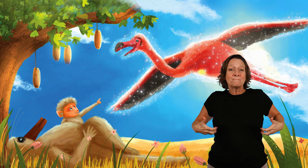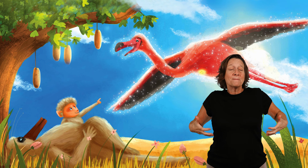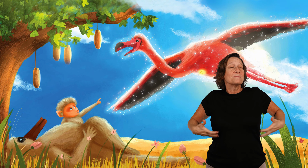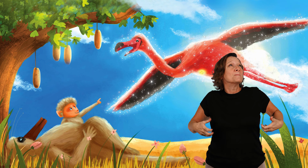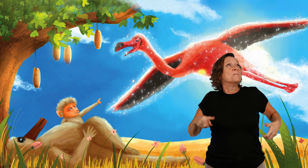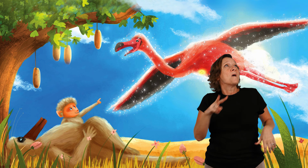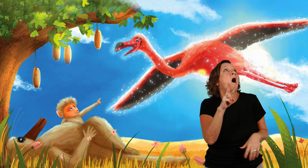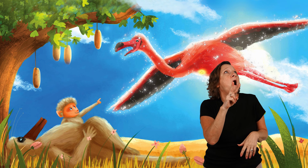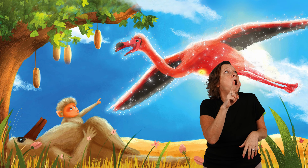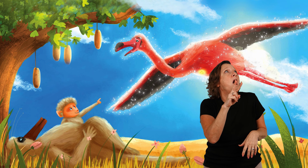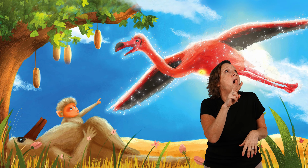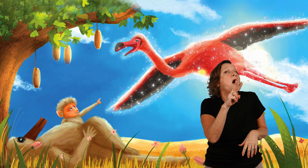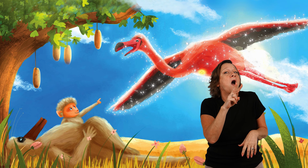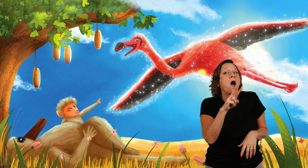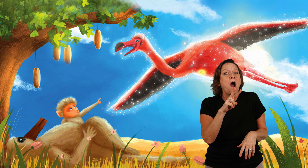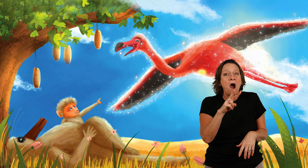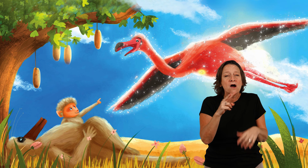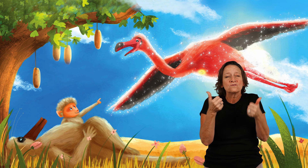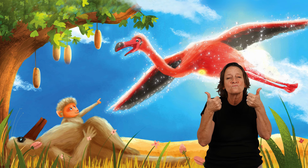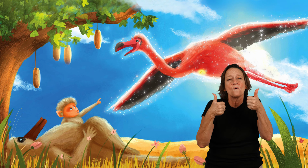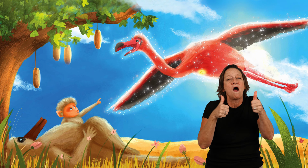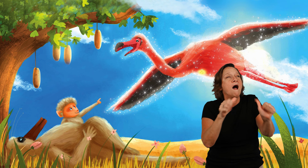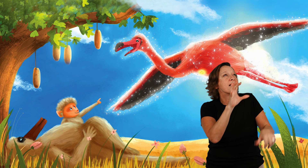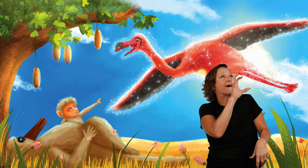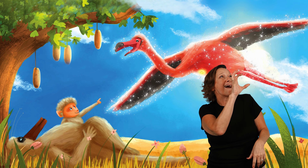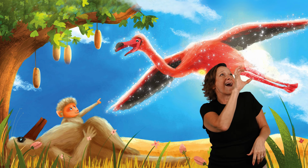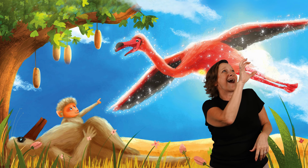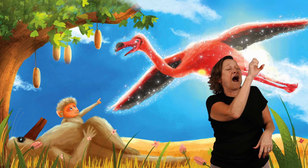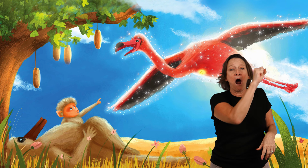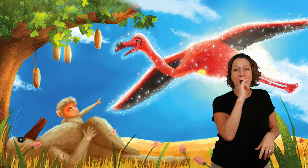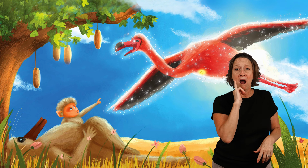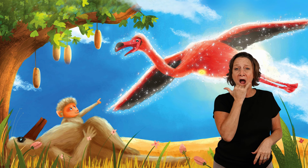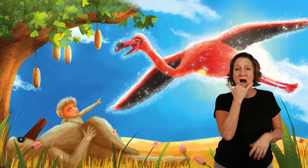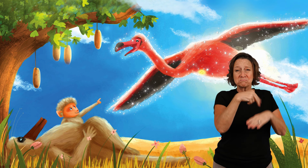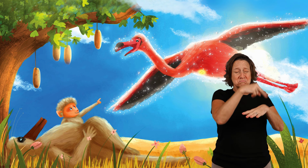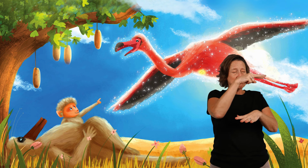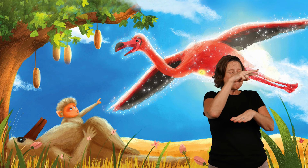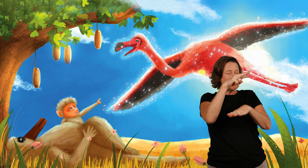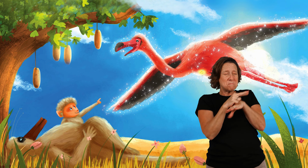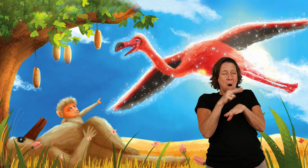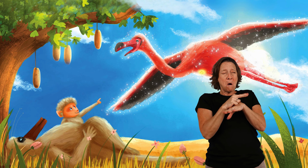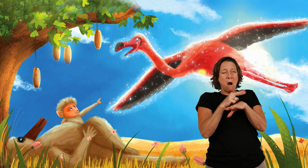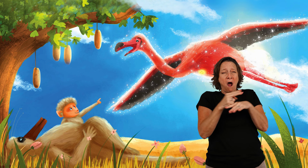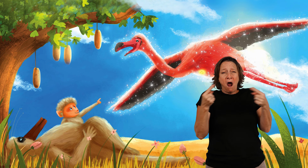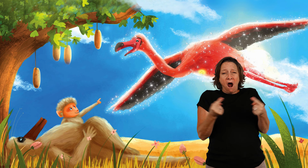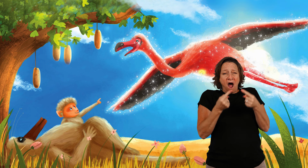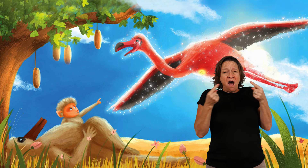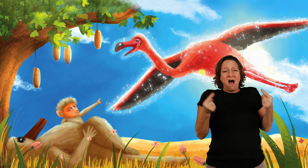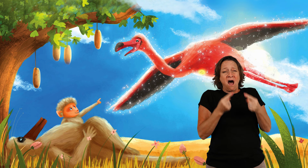And this time Baboon tried to catch her wished-upon star, but he missed and fell down hard.